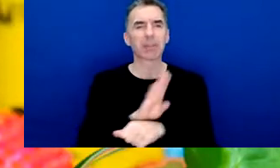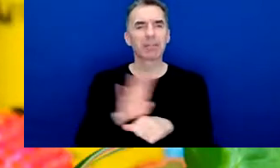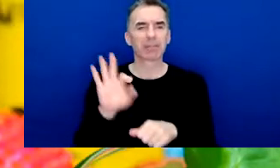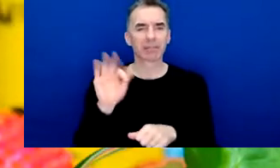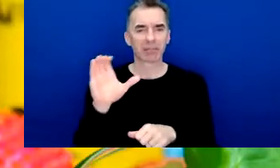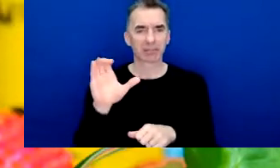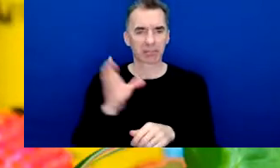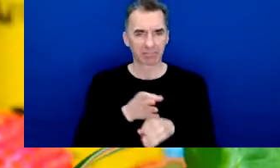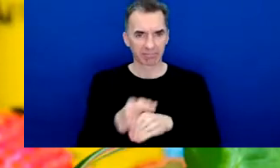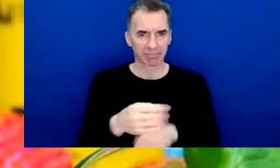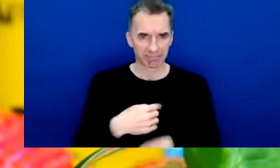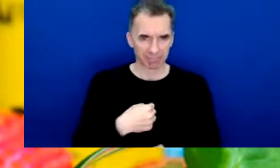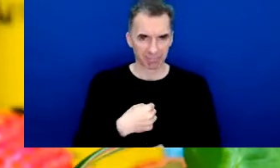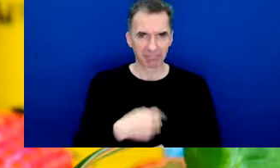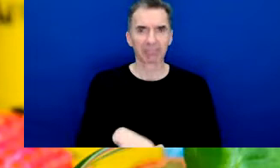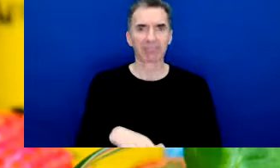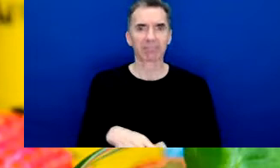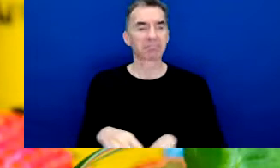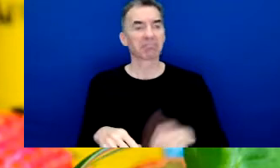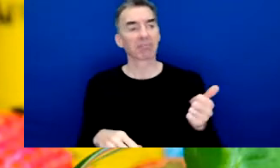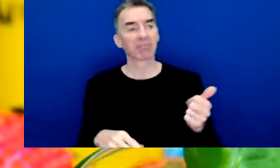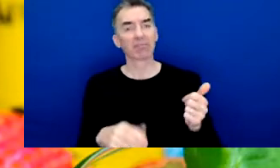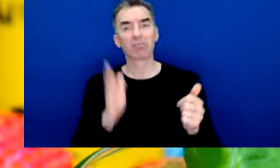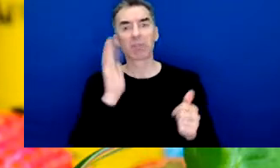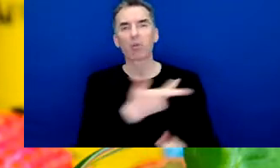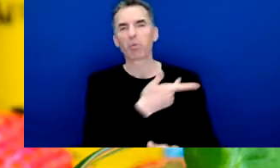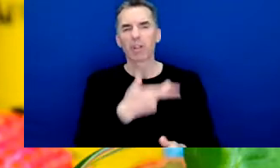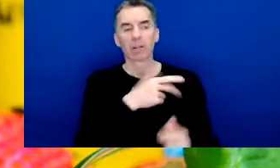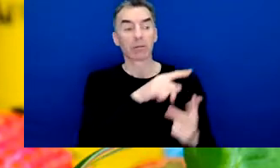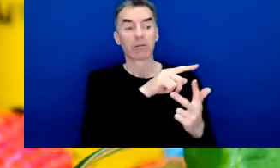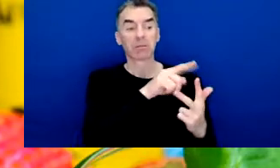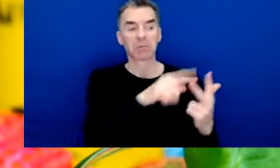and I'll let the other two presenters introduce themselves. And then we'll get going.